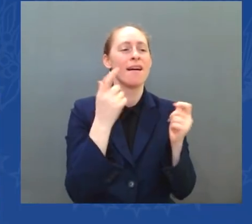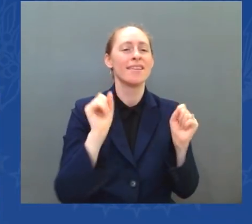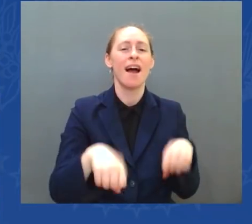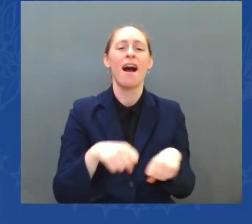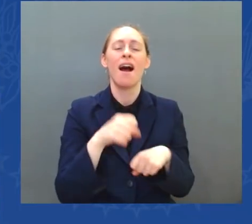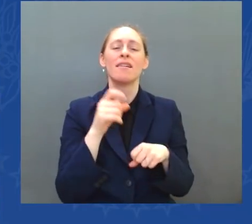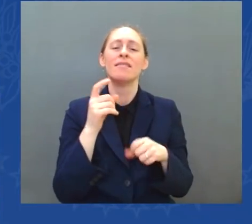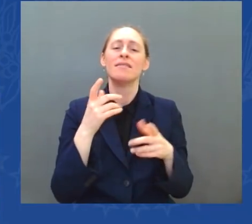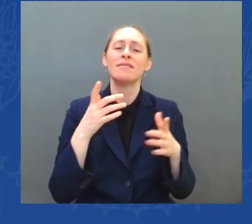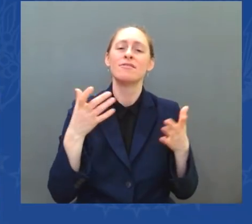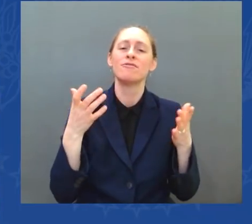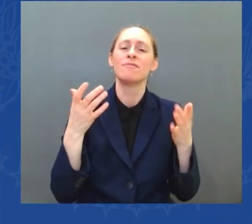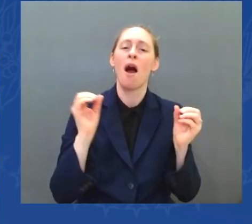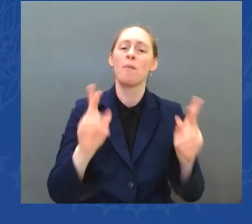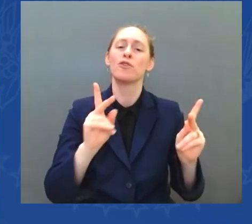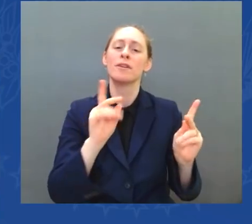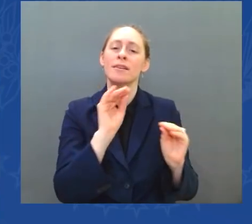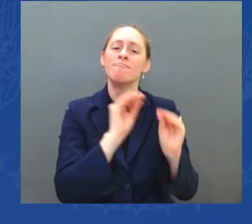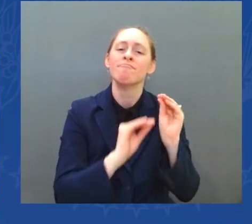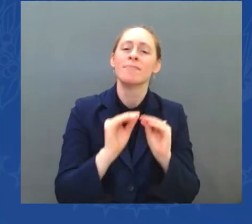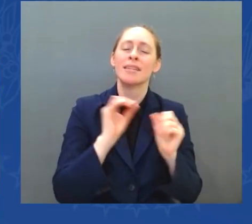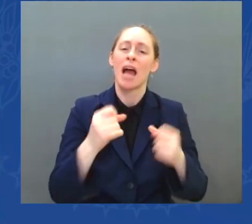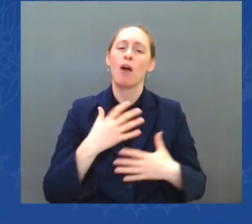on (unintelligible) in Scranton. Jobs were gone.